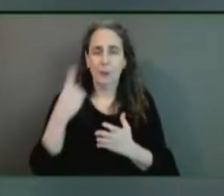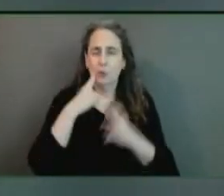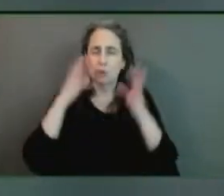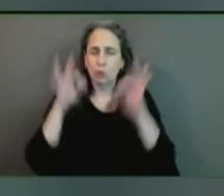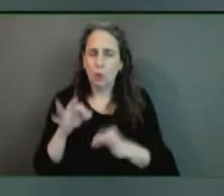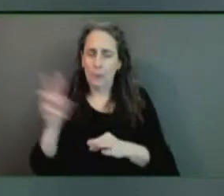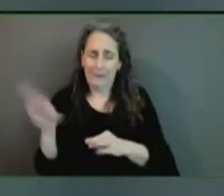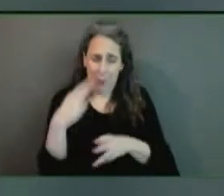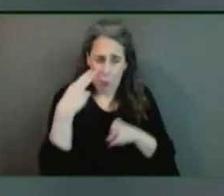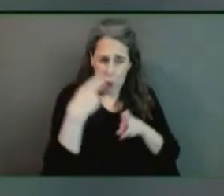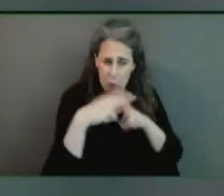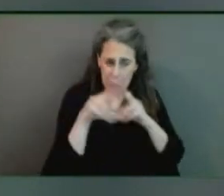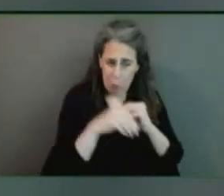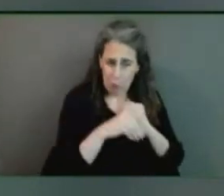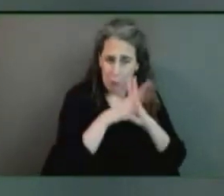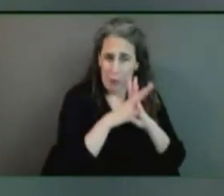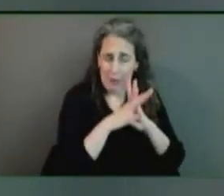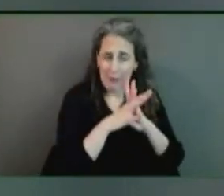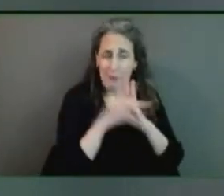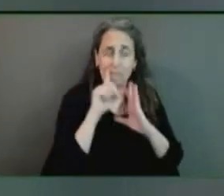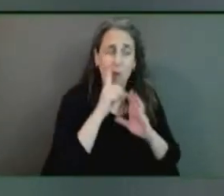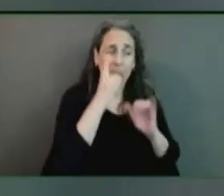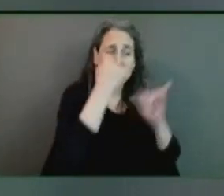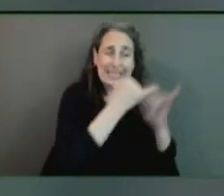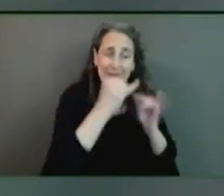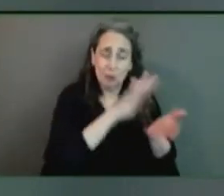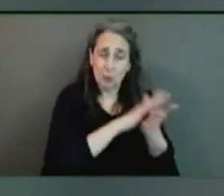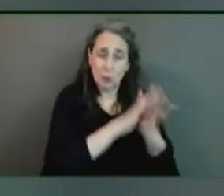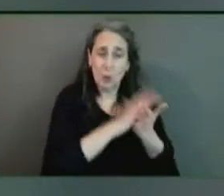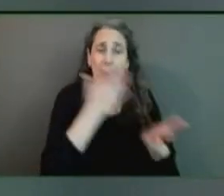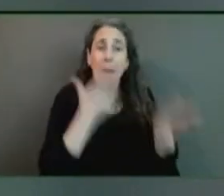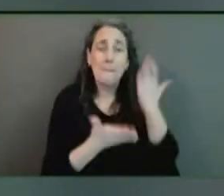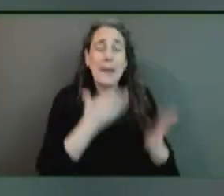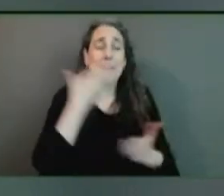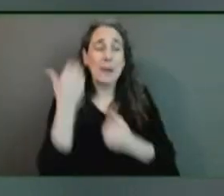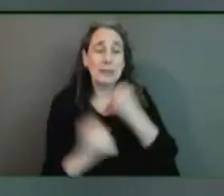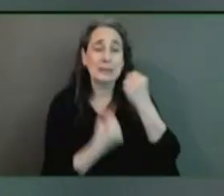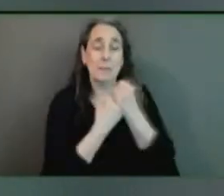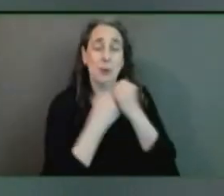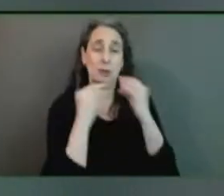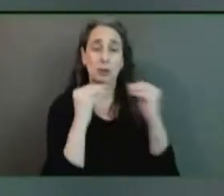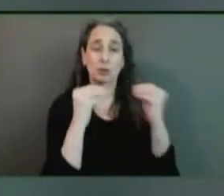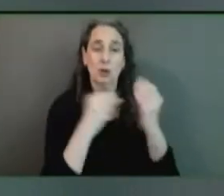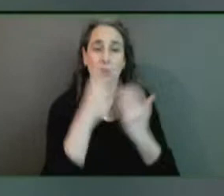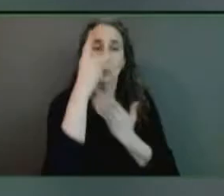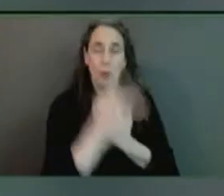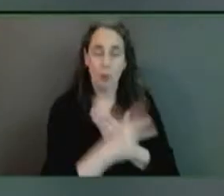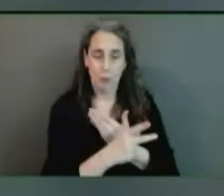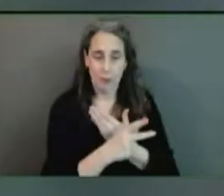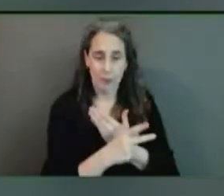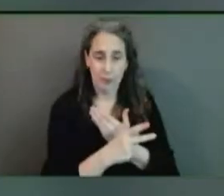determine if a very short term transition to virtual learning in individual school made that